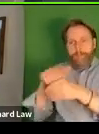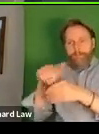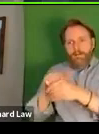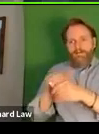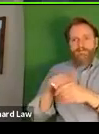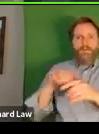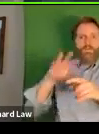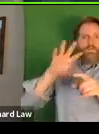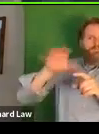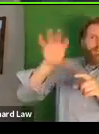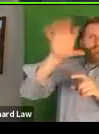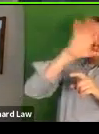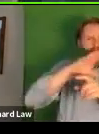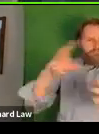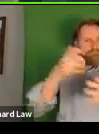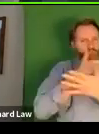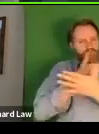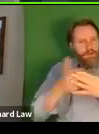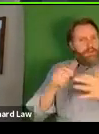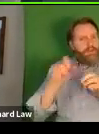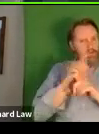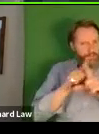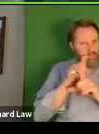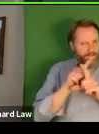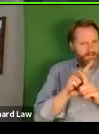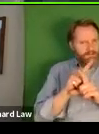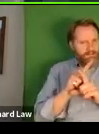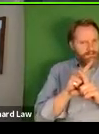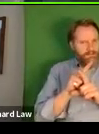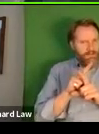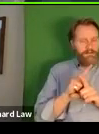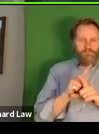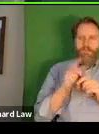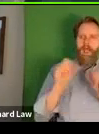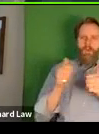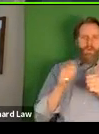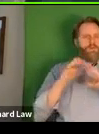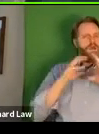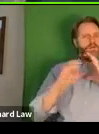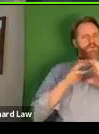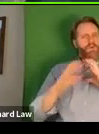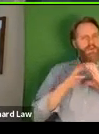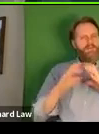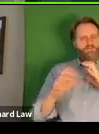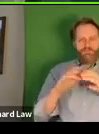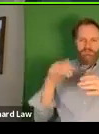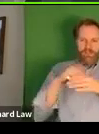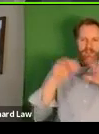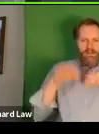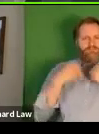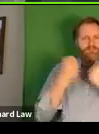is regular communications between the group and between branches and there